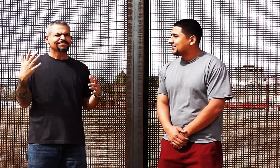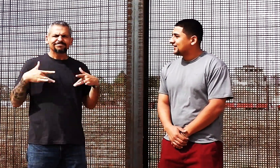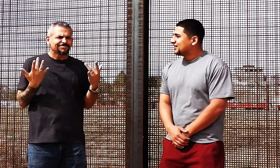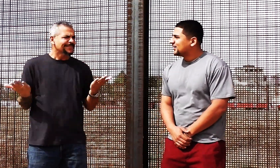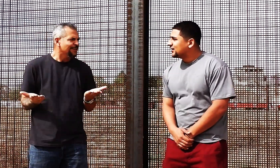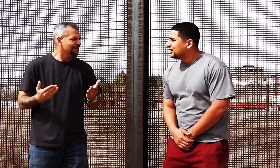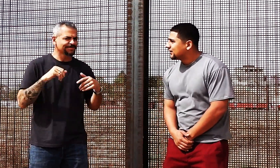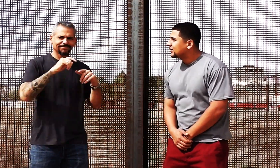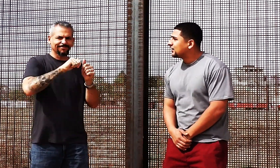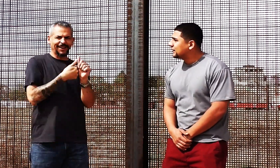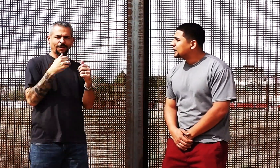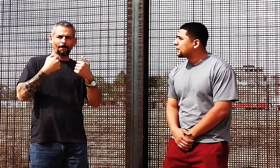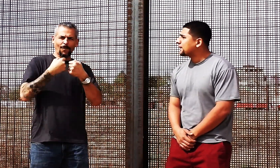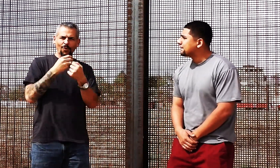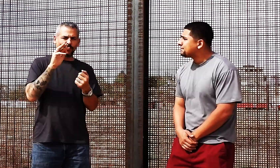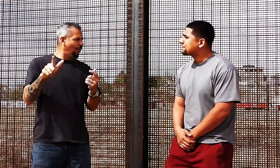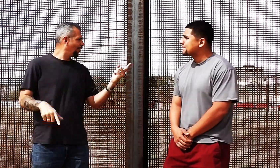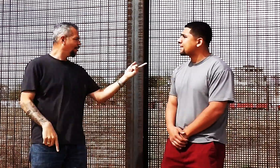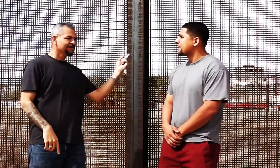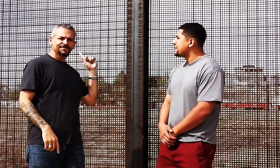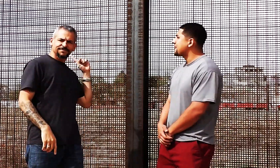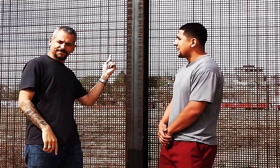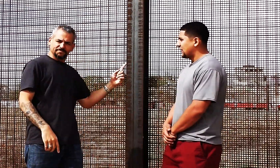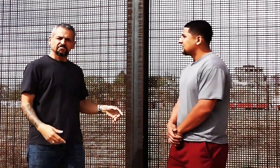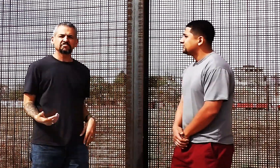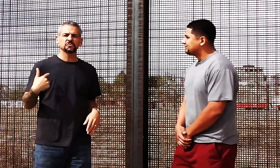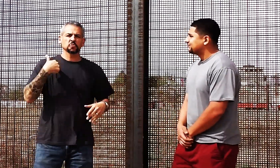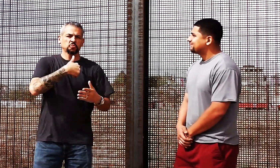Why are we here behind the border wall?